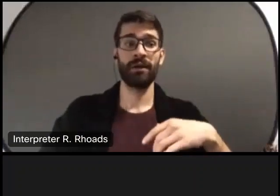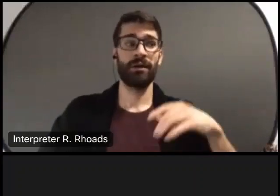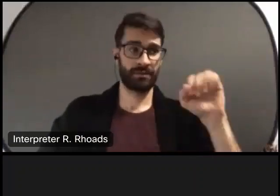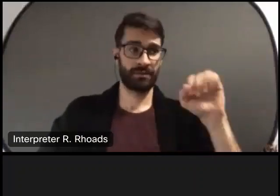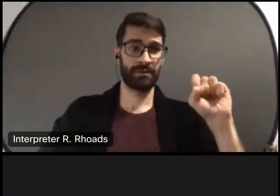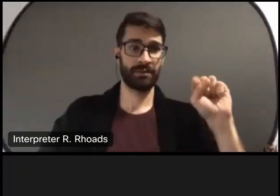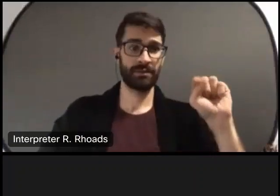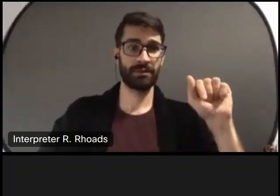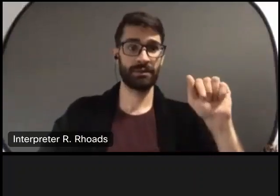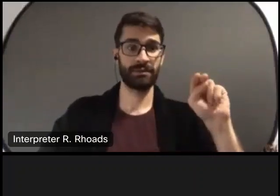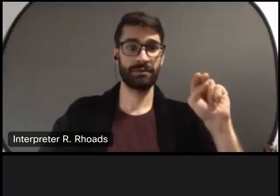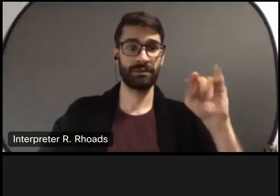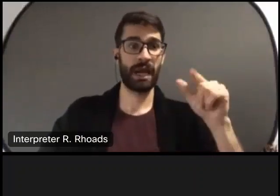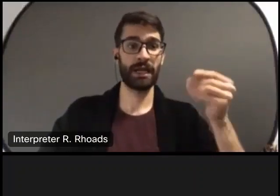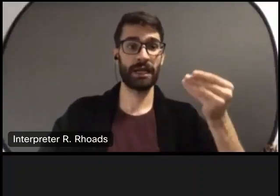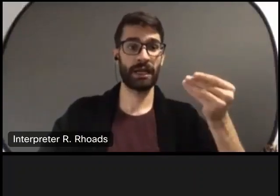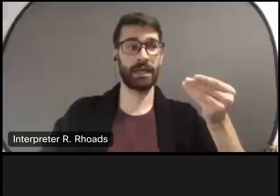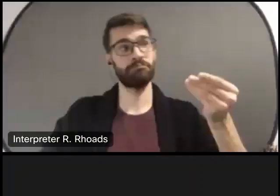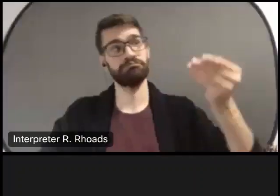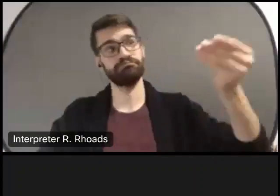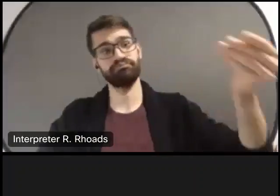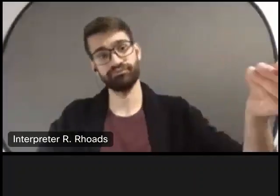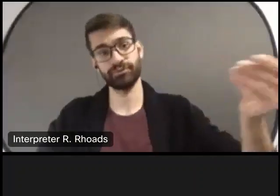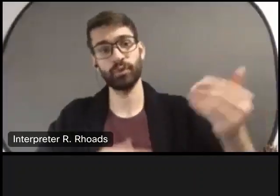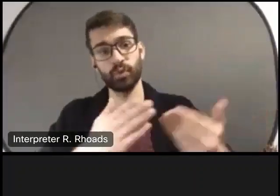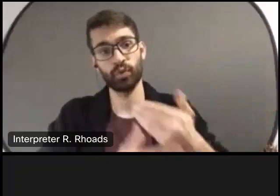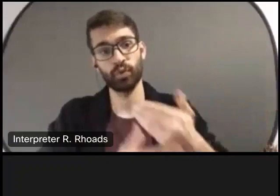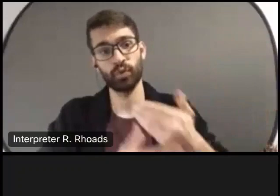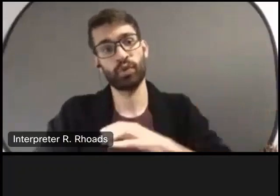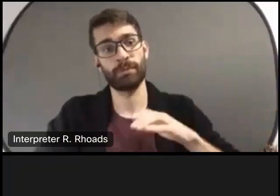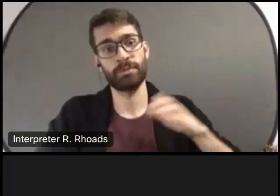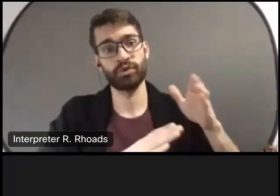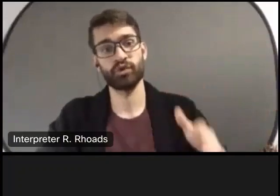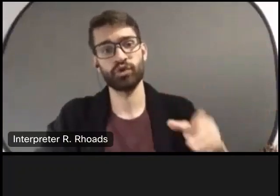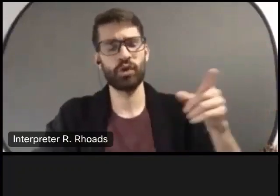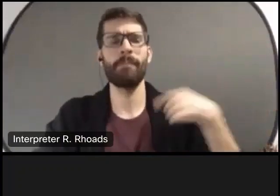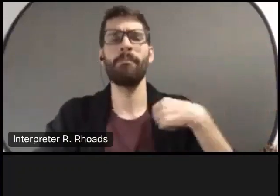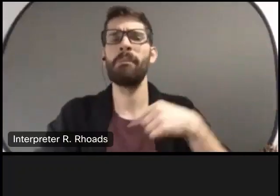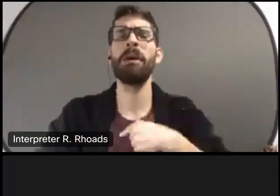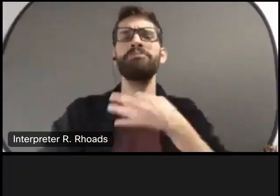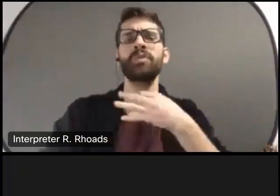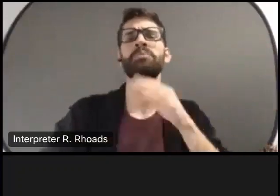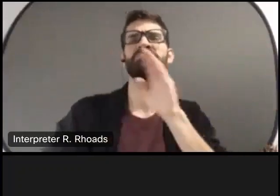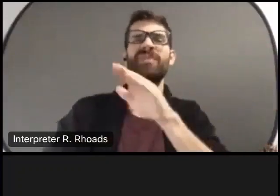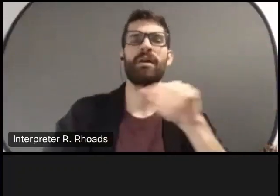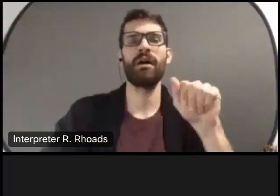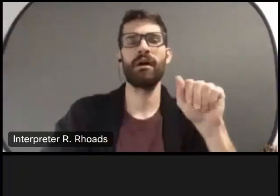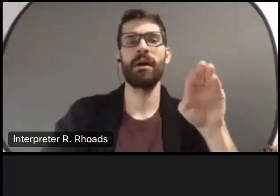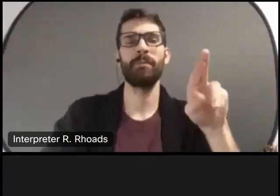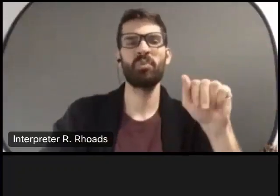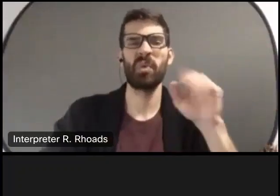area, but I'm happy to talk to ABRA to see if they have any concerns because you're right.